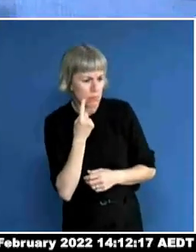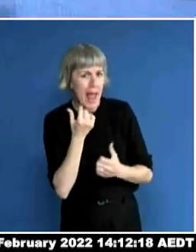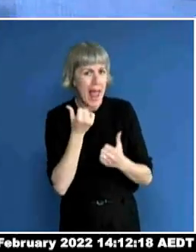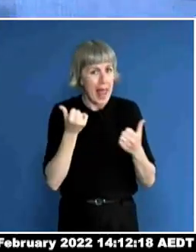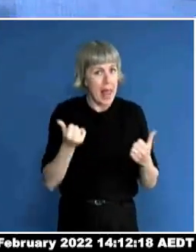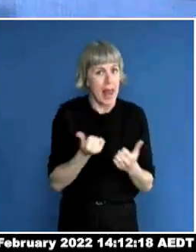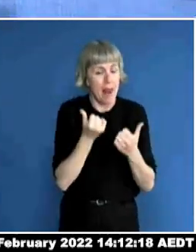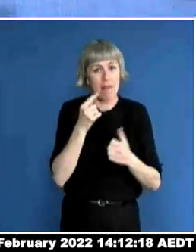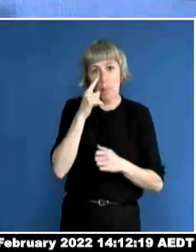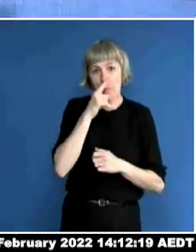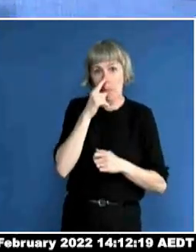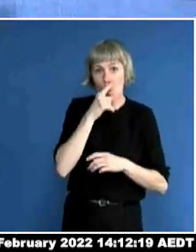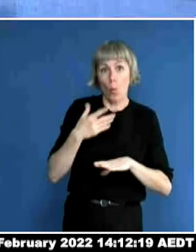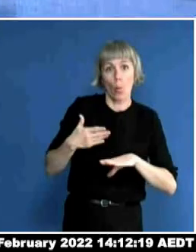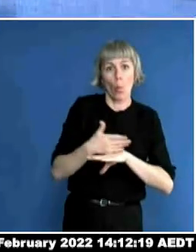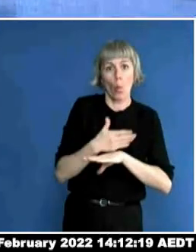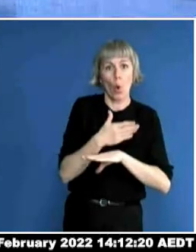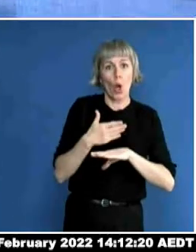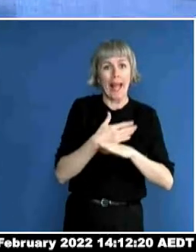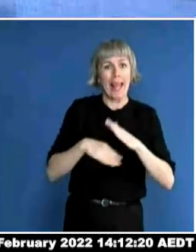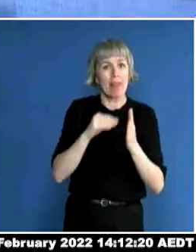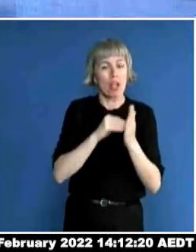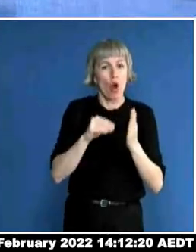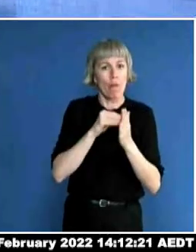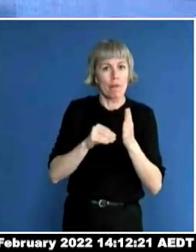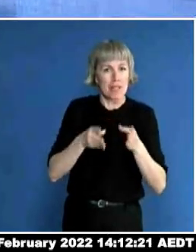office for the participants to make coffee for.